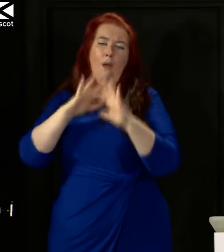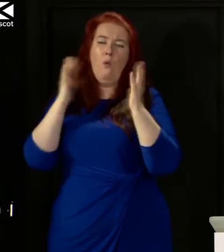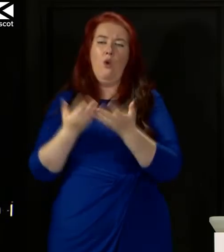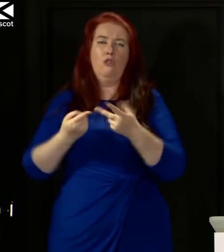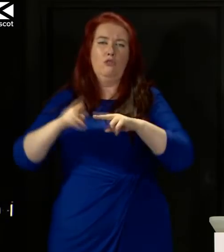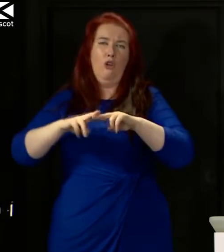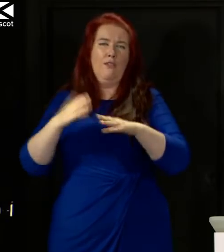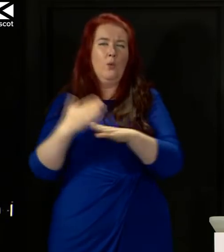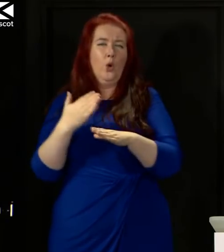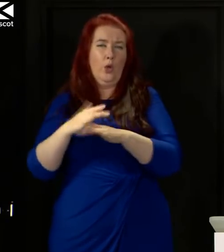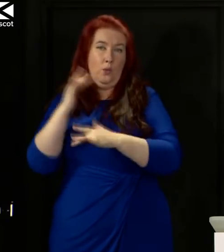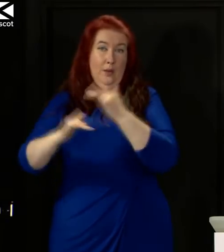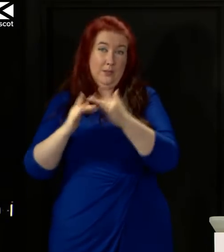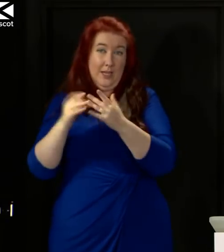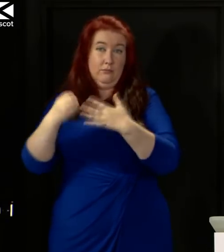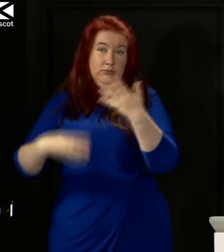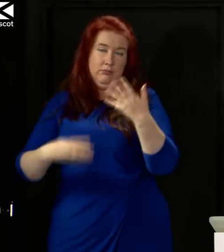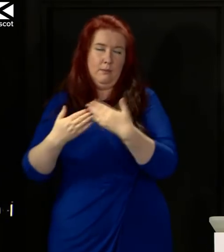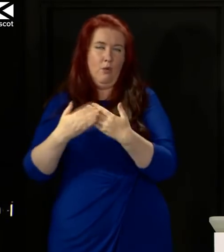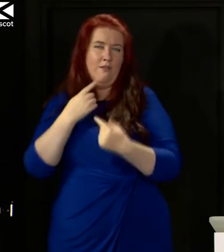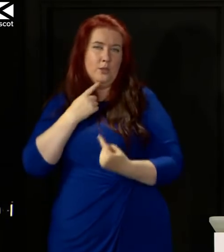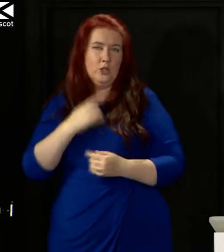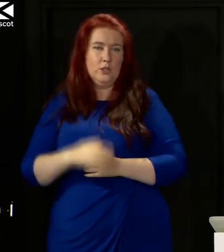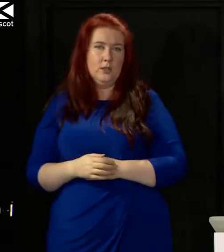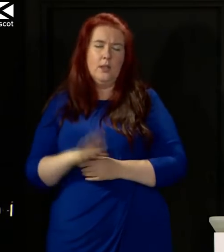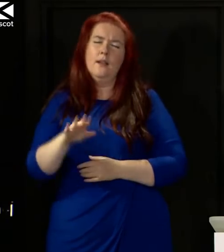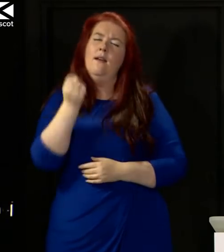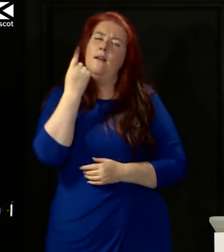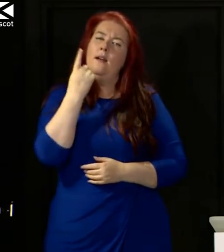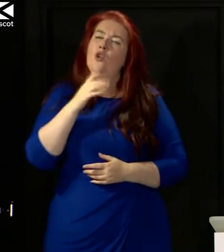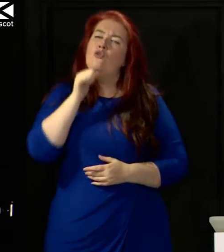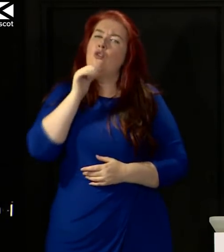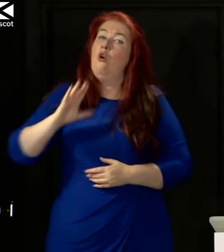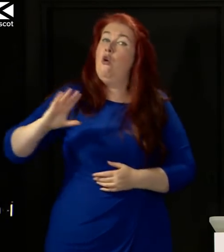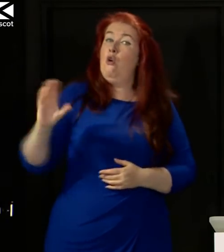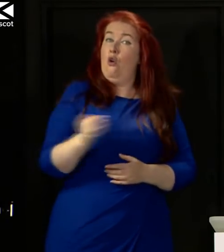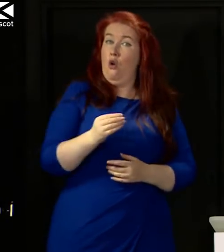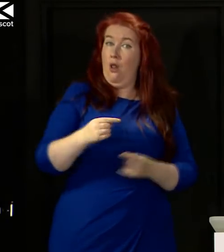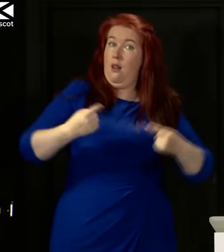I know that not everyone who is eligible will be able to take advantage of this. If you